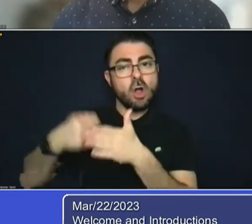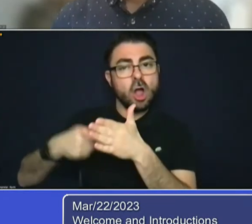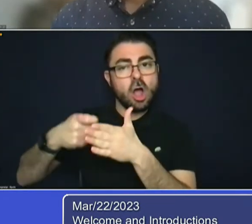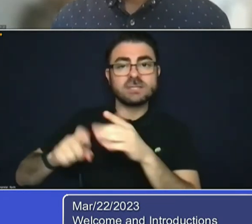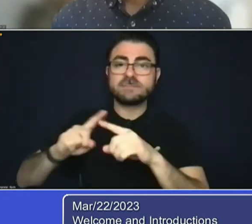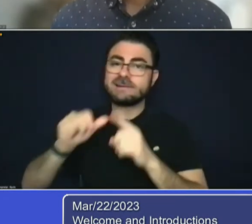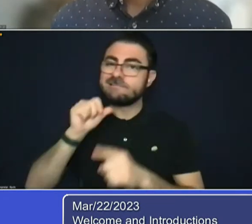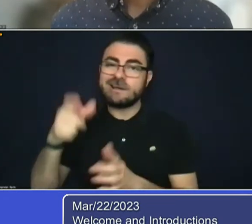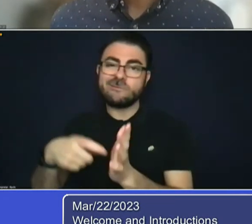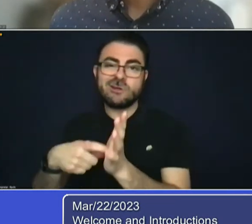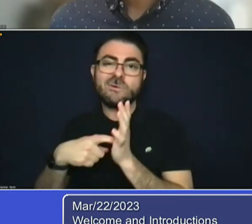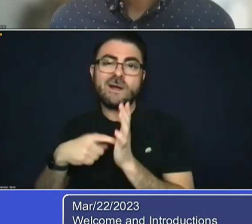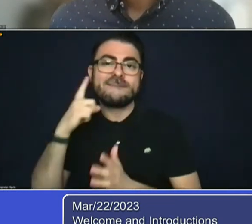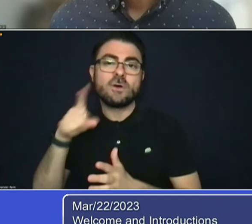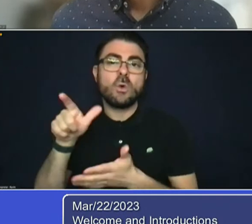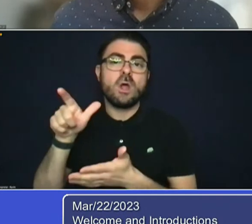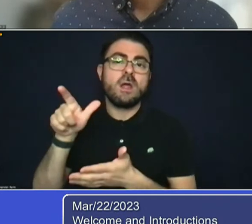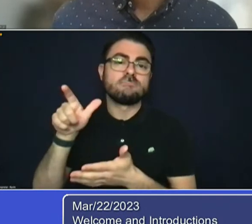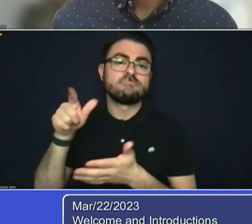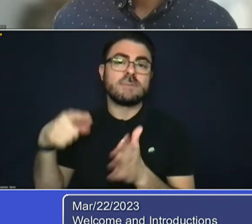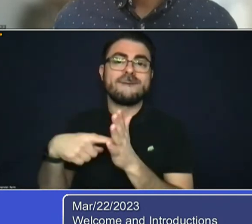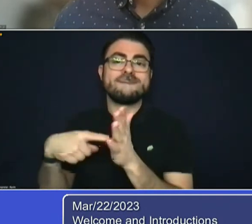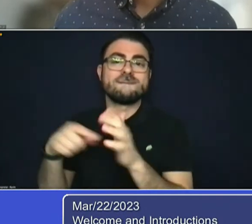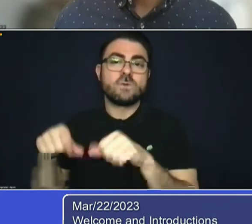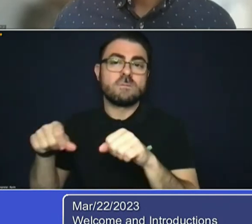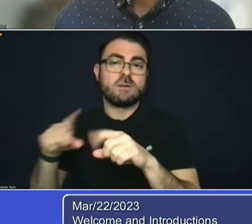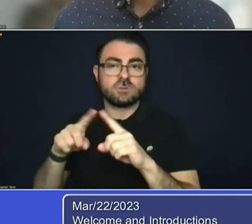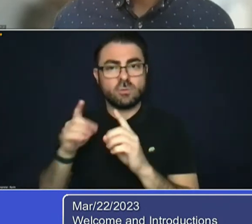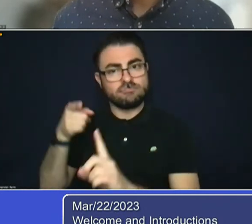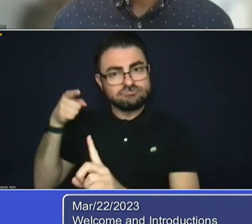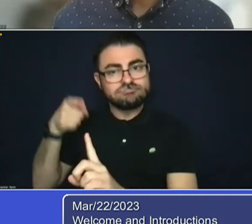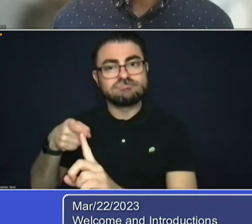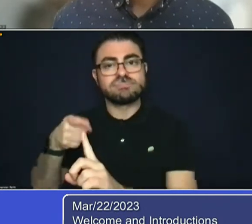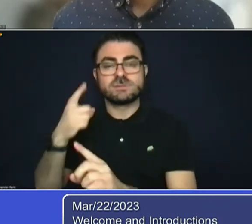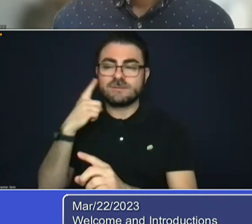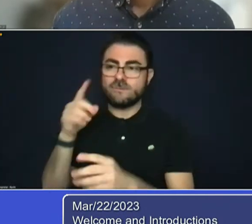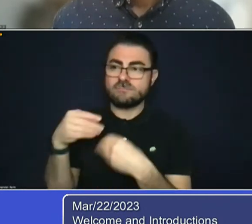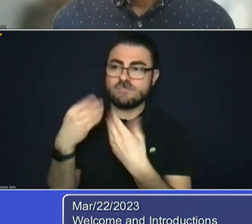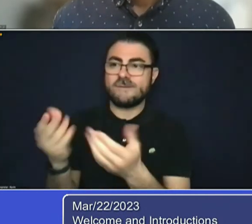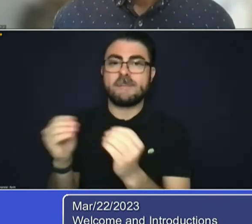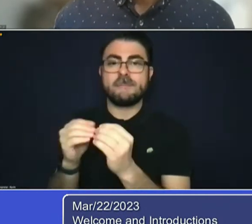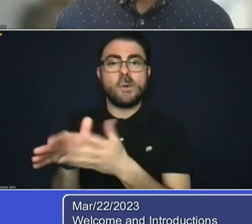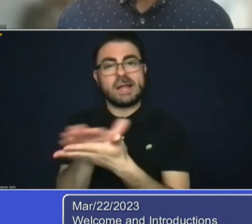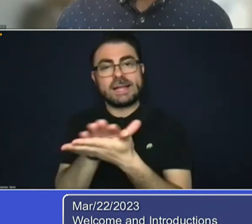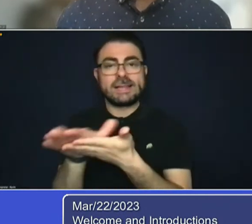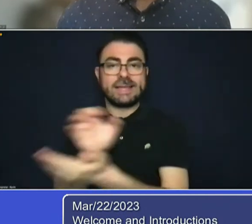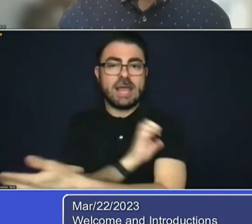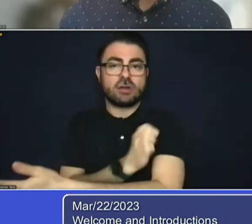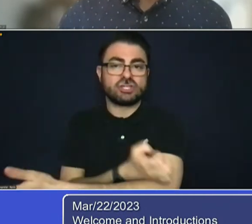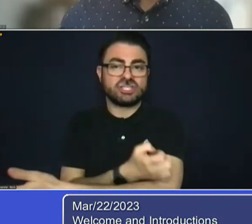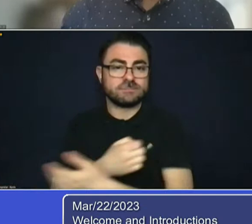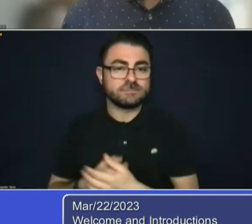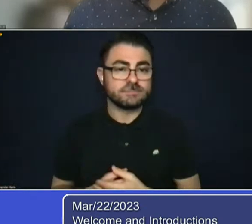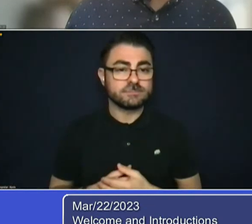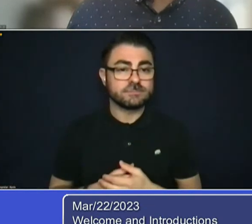COST, BUT DO NOT HAVE A MANDATE TO BE AFFORDABLE.